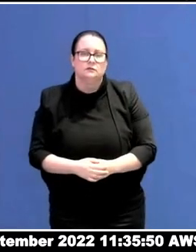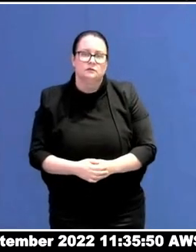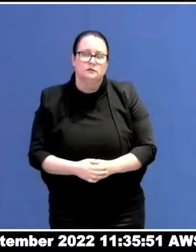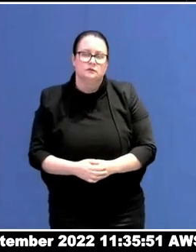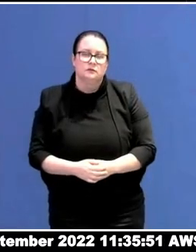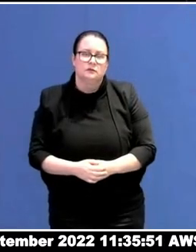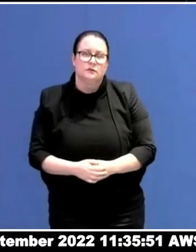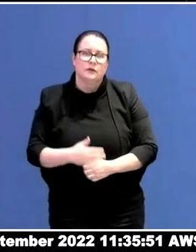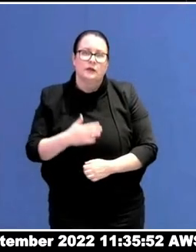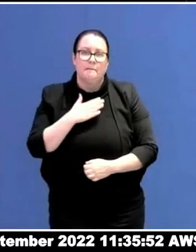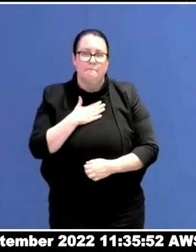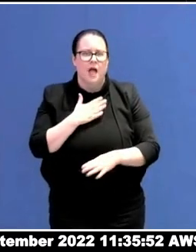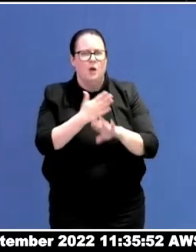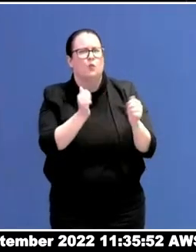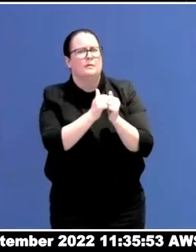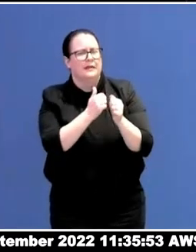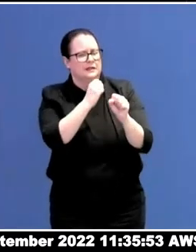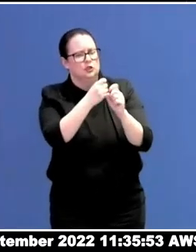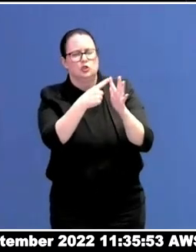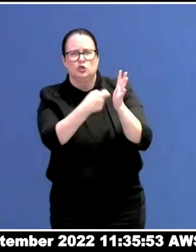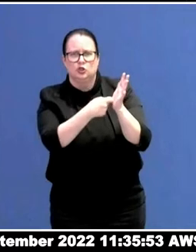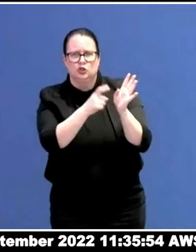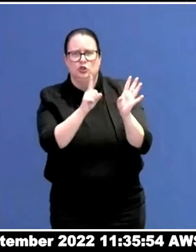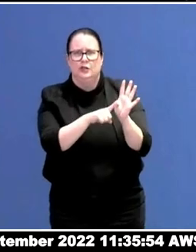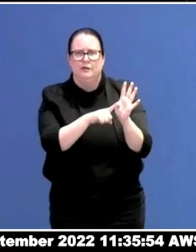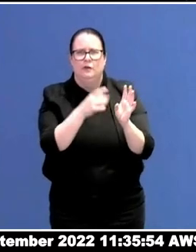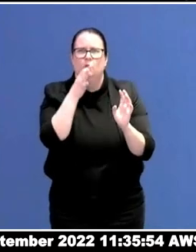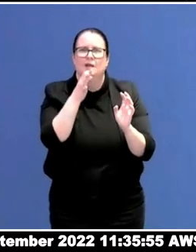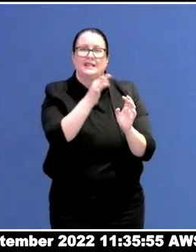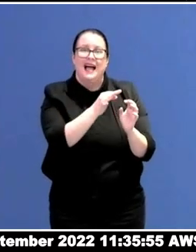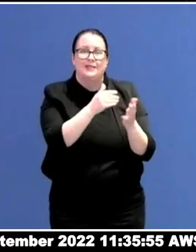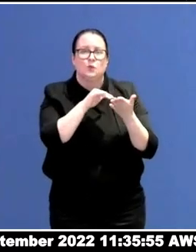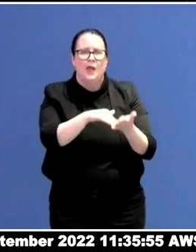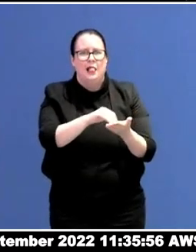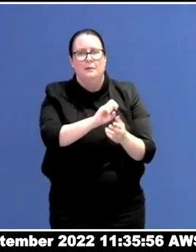My colleague Gerry, he was approached by resettlement, said, he's getting out in two